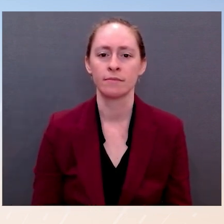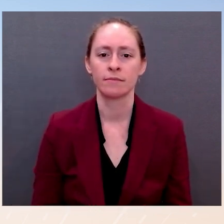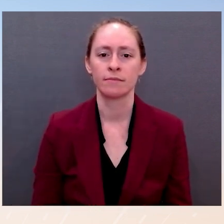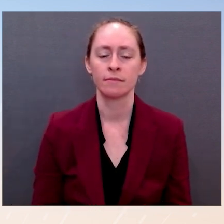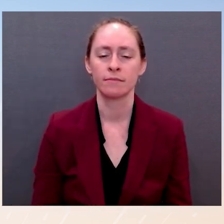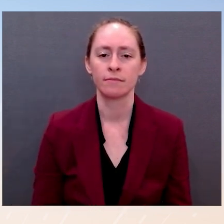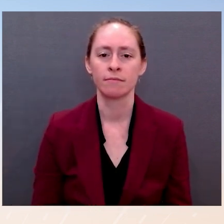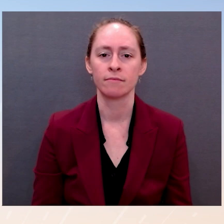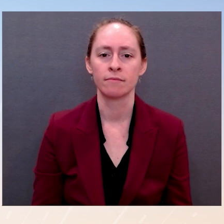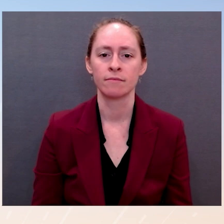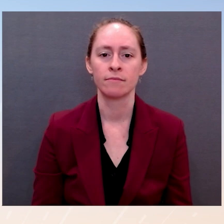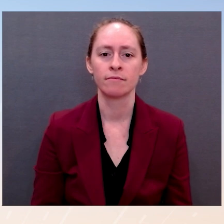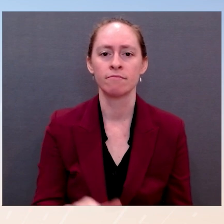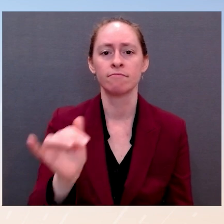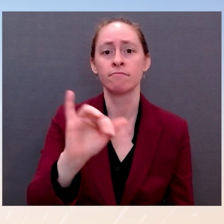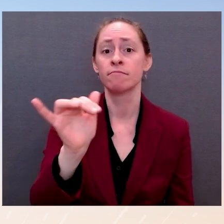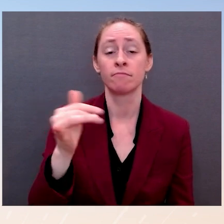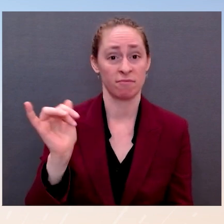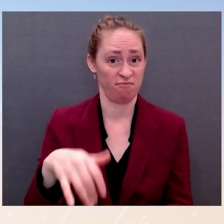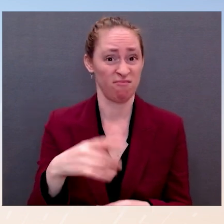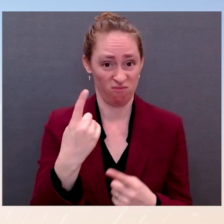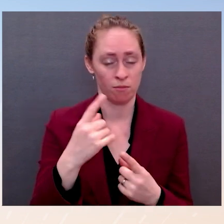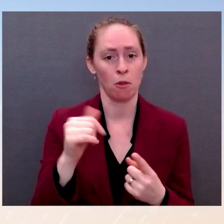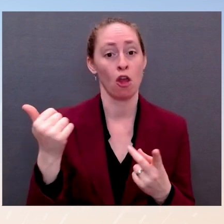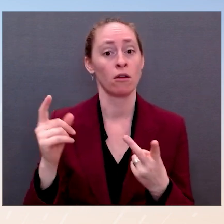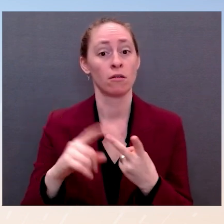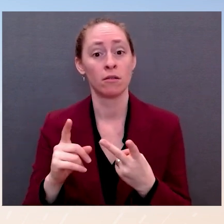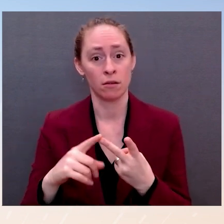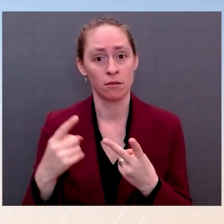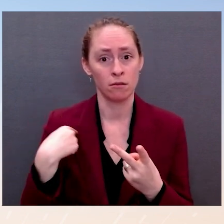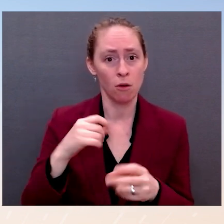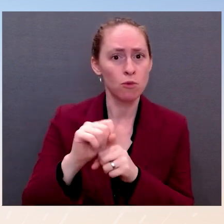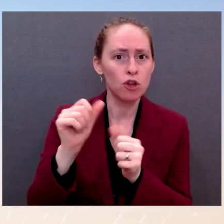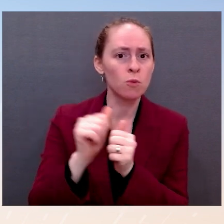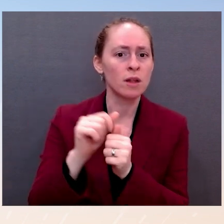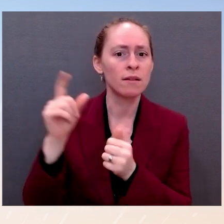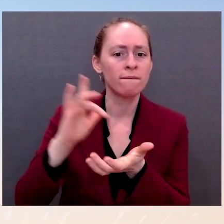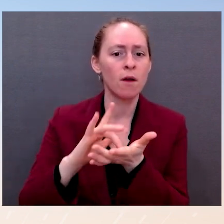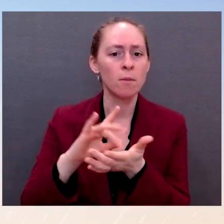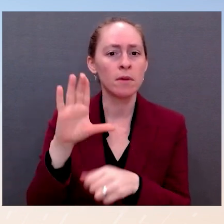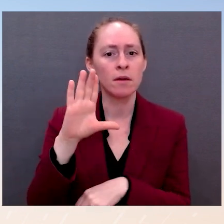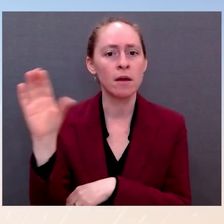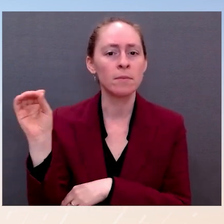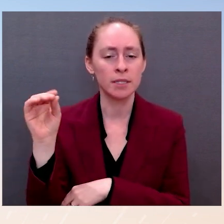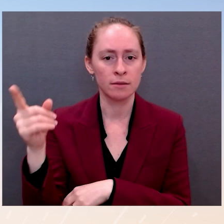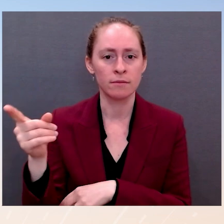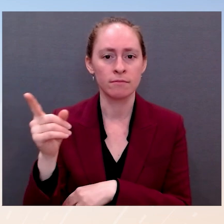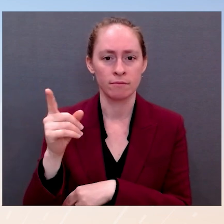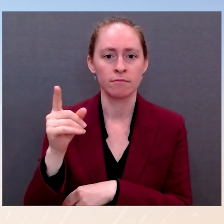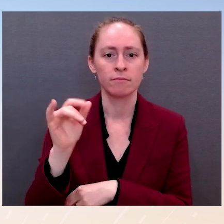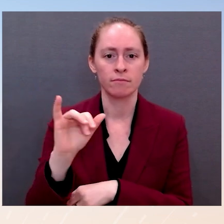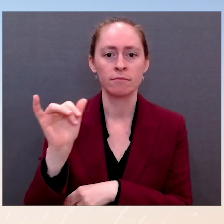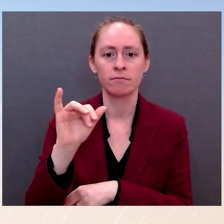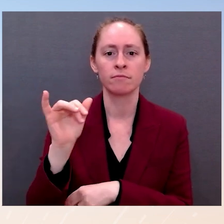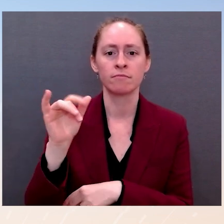But I've also teamed up with a pharmaceutical company, Dendreon Pharmaceuticals. And you know,